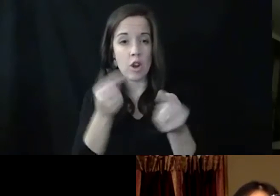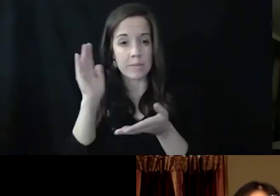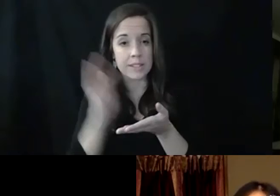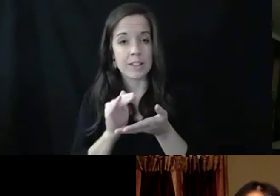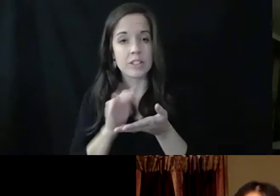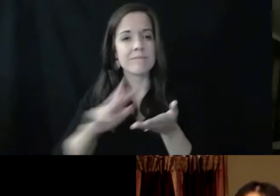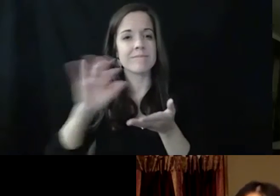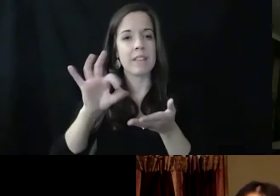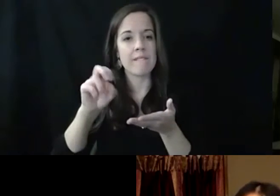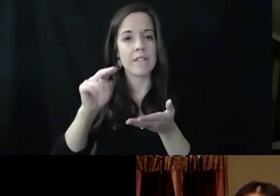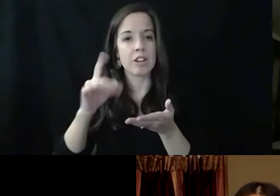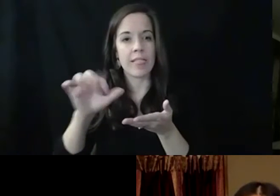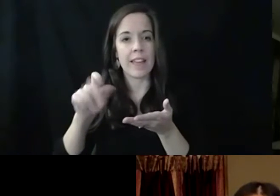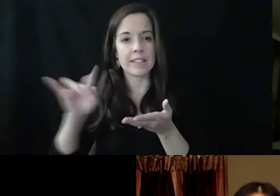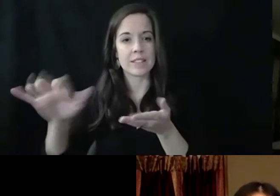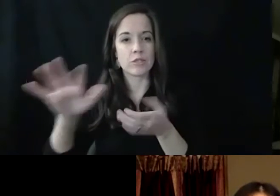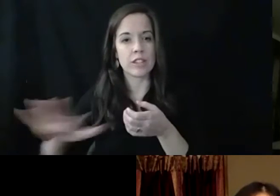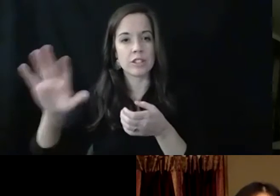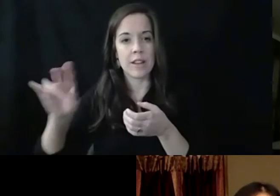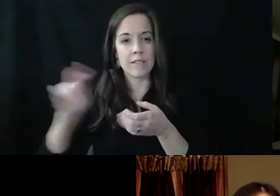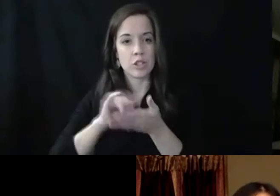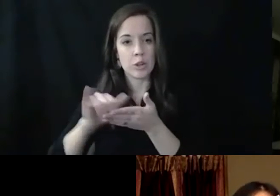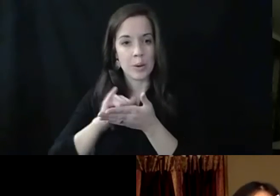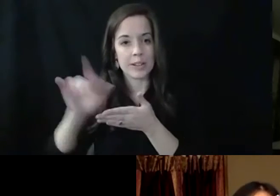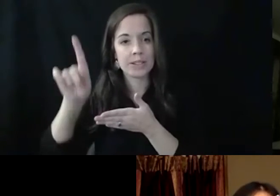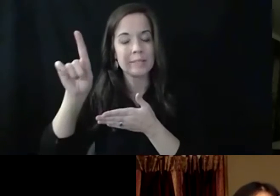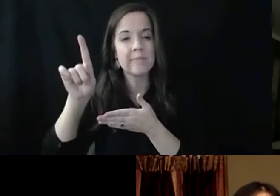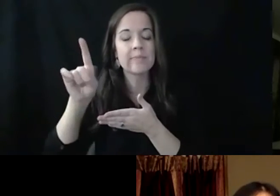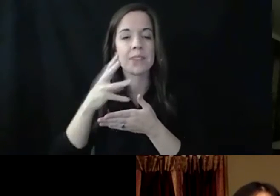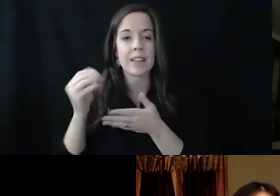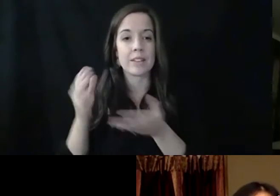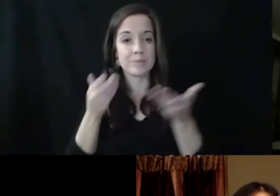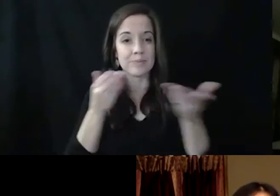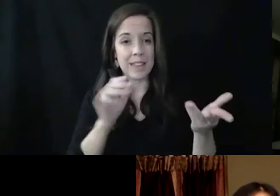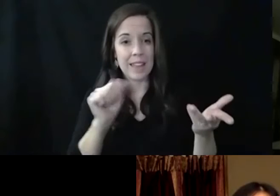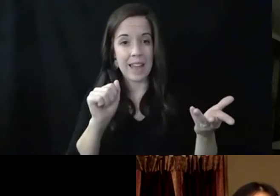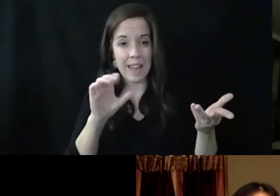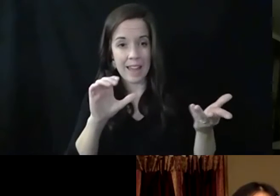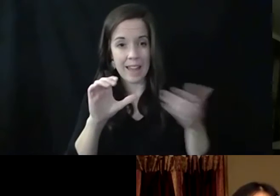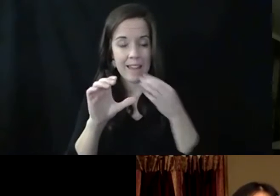New York. His poems have recently appeared or are forthcoming in: AGNI, American Poetry Review,